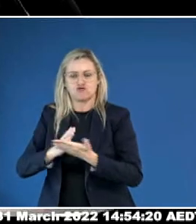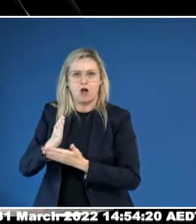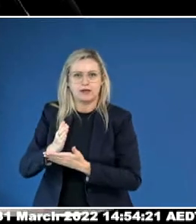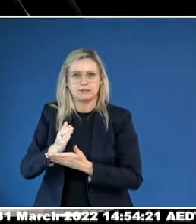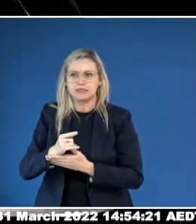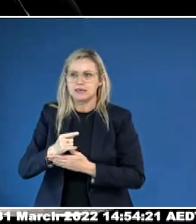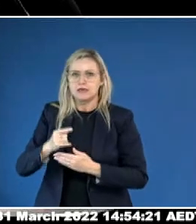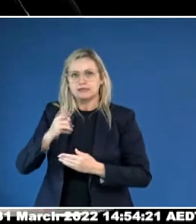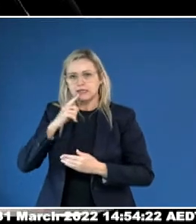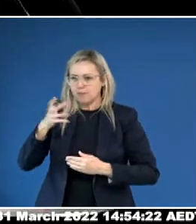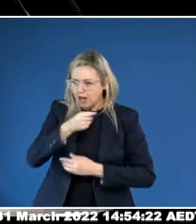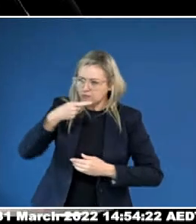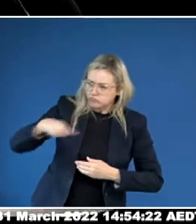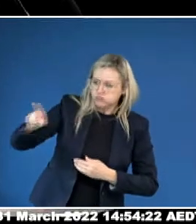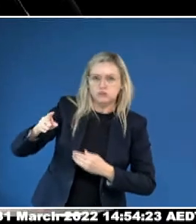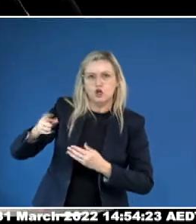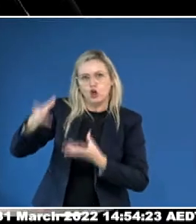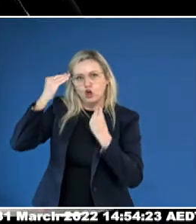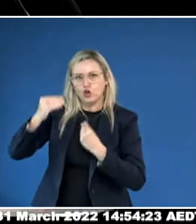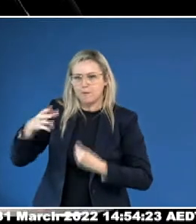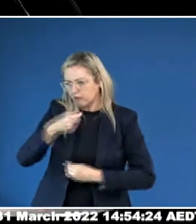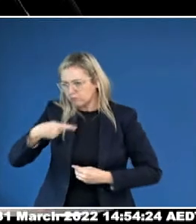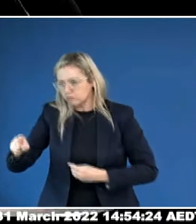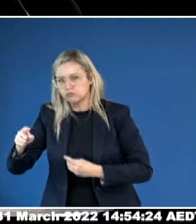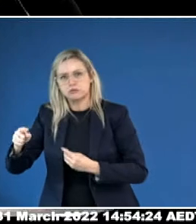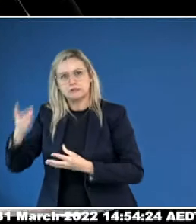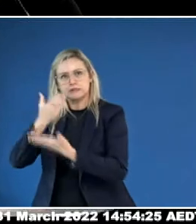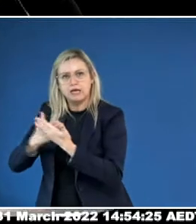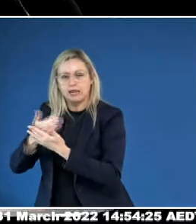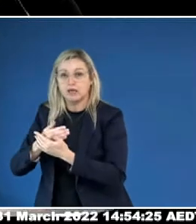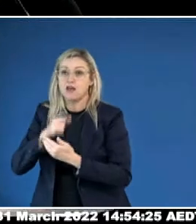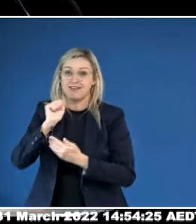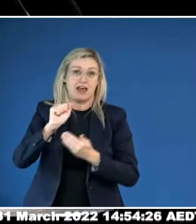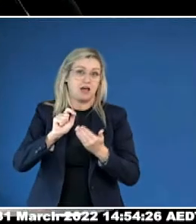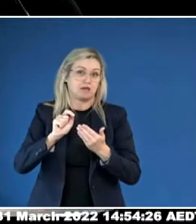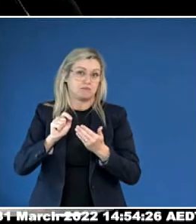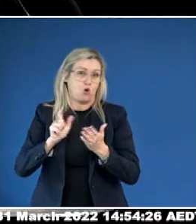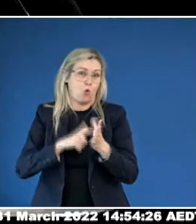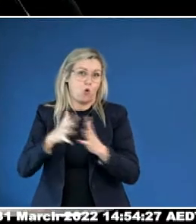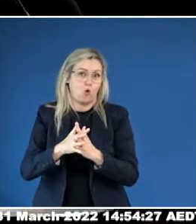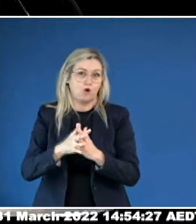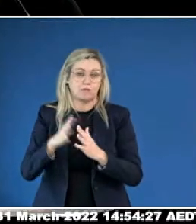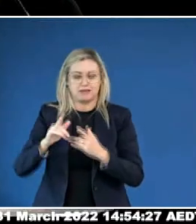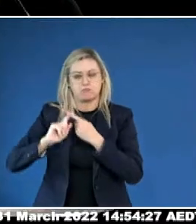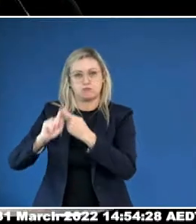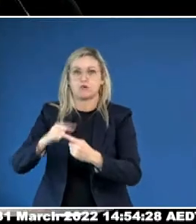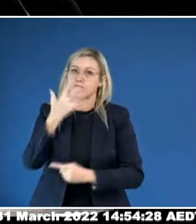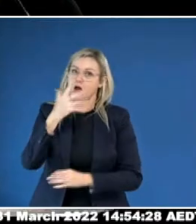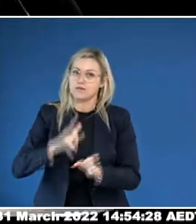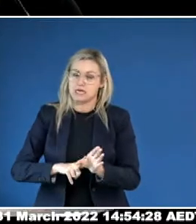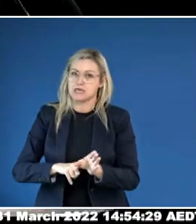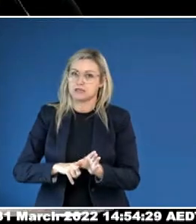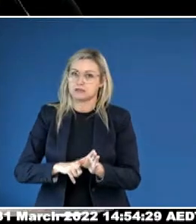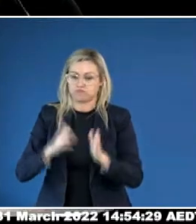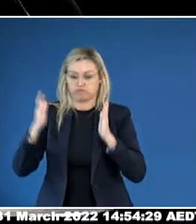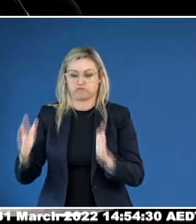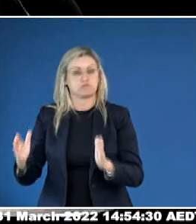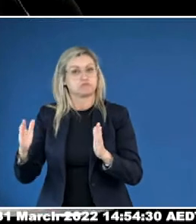And so it's a five-year Act, but for those five years, it's - I mean, there's a lot of